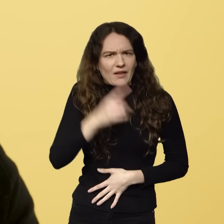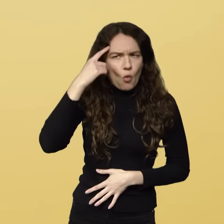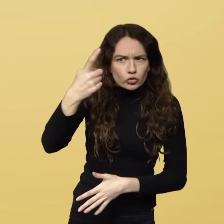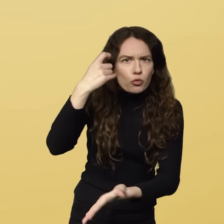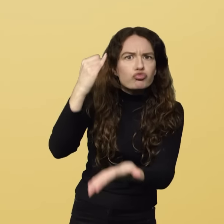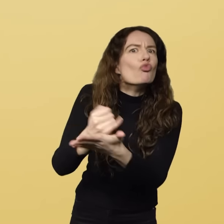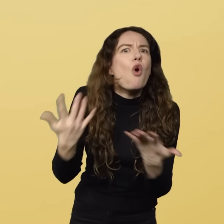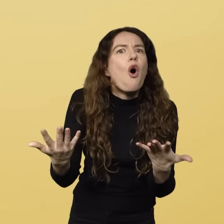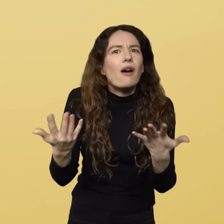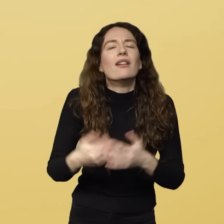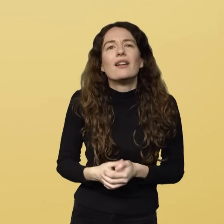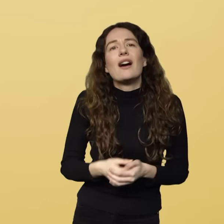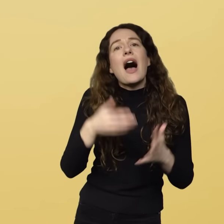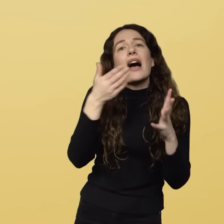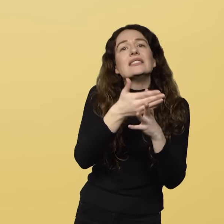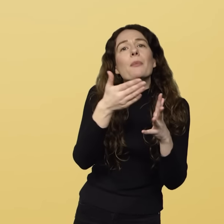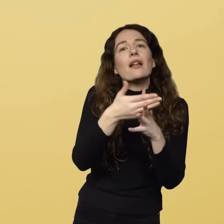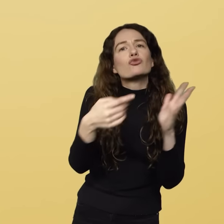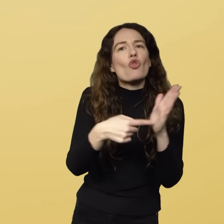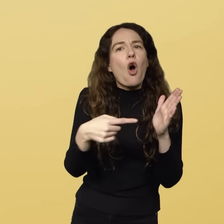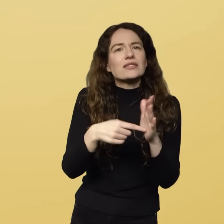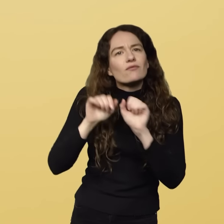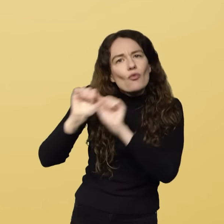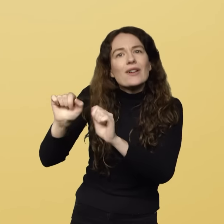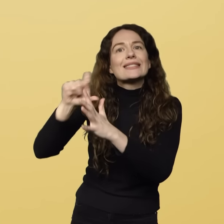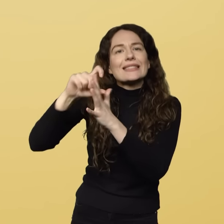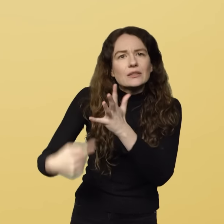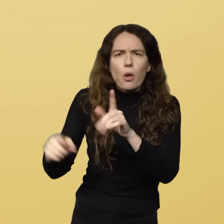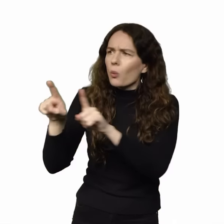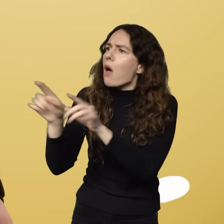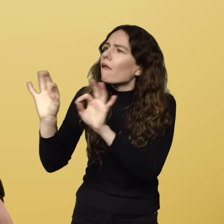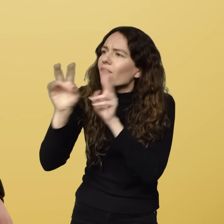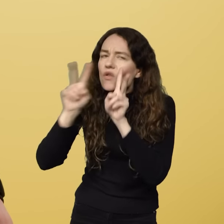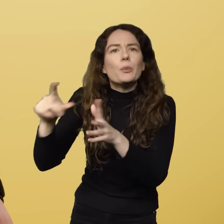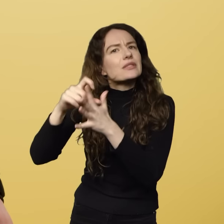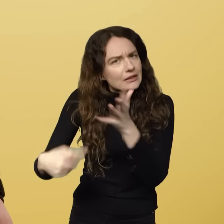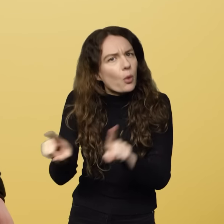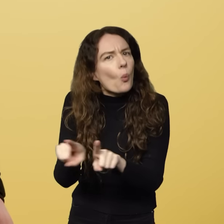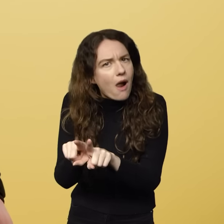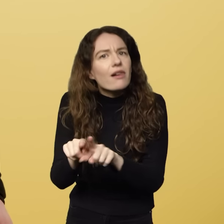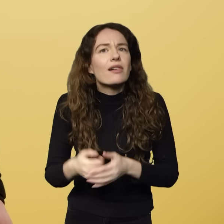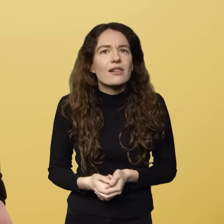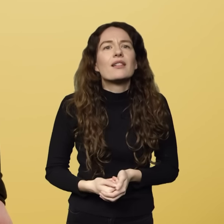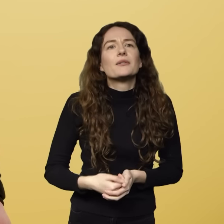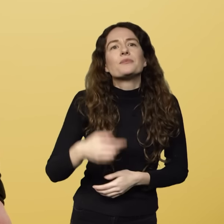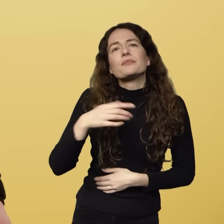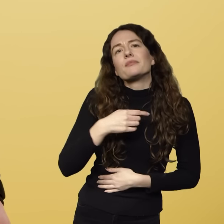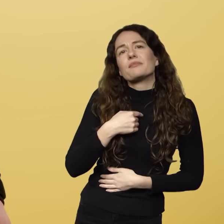Accessible toilets or for people with non-visible as well as visible disabilities. I had to go and do a job at someone's house and I was supposed to be there at 8AM,